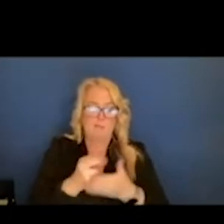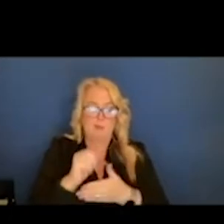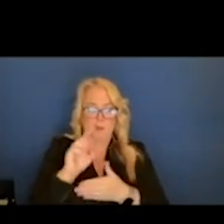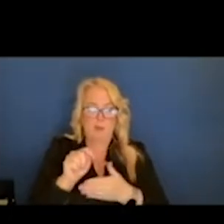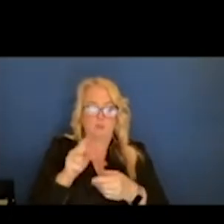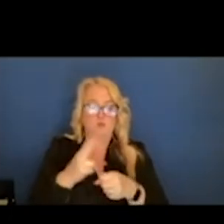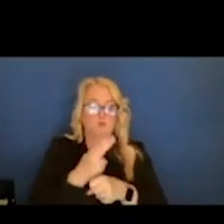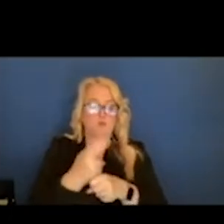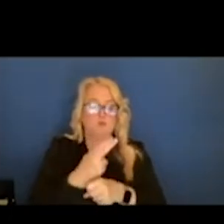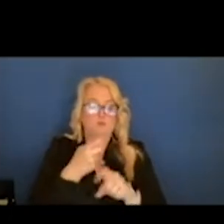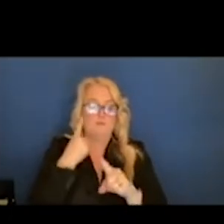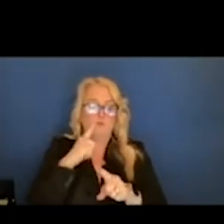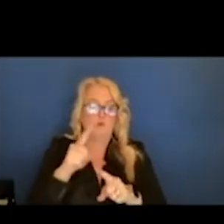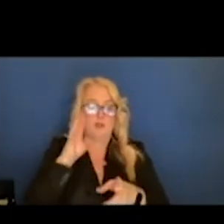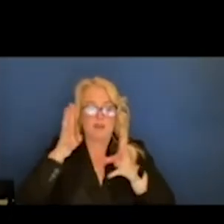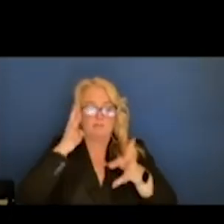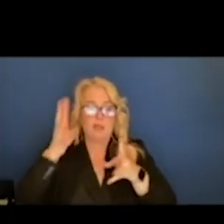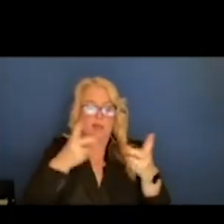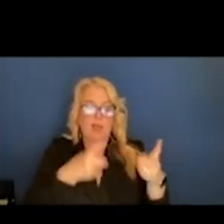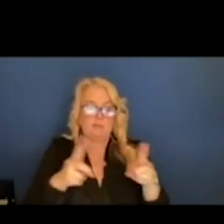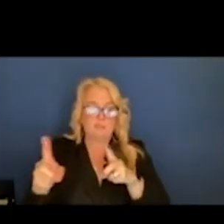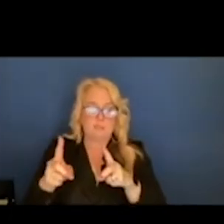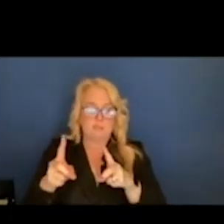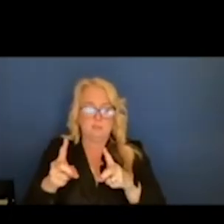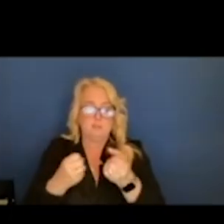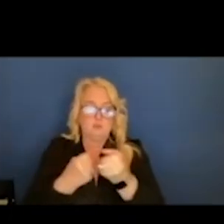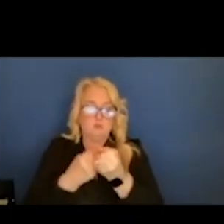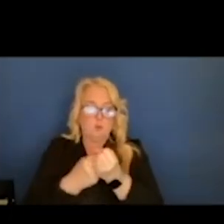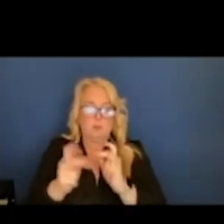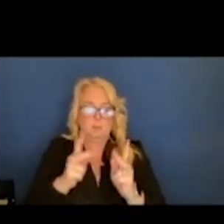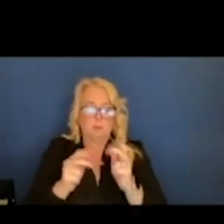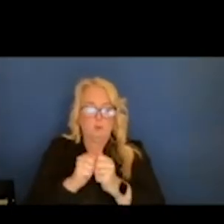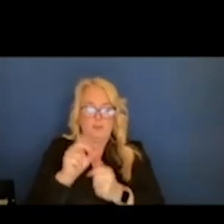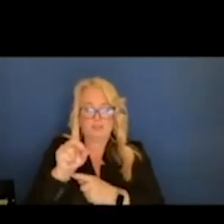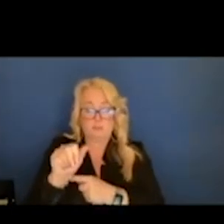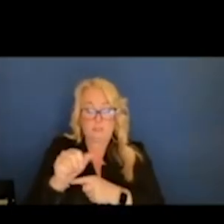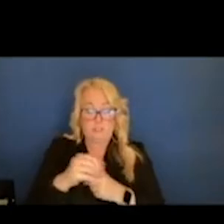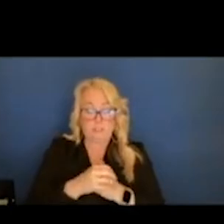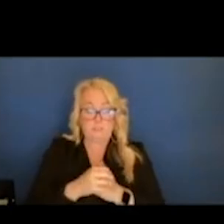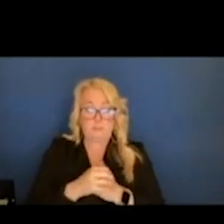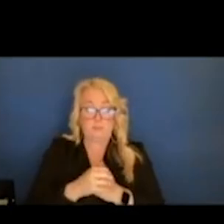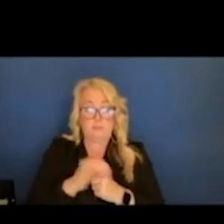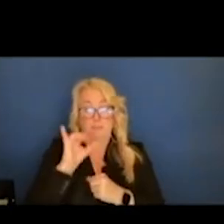to be used for innovative activities aimed at supporting individuals with disabilities.